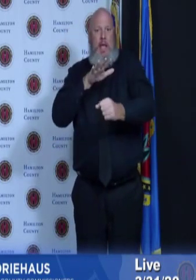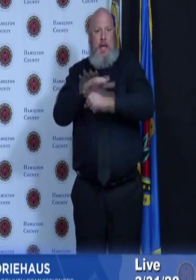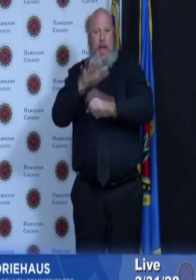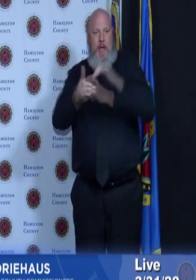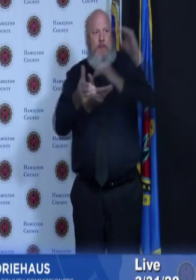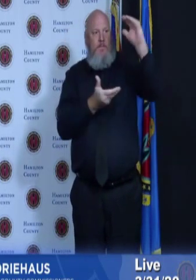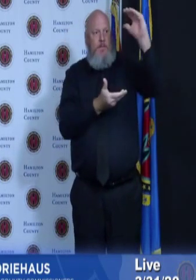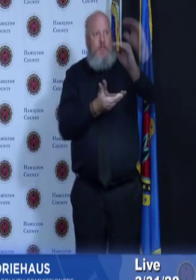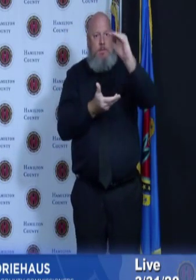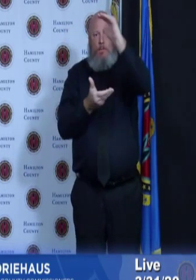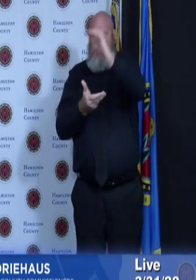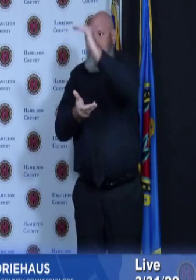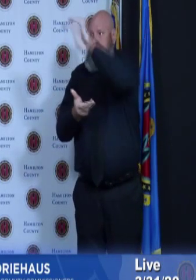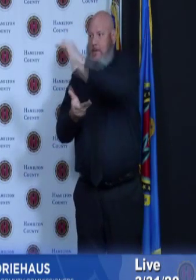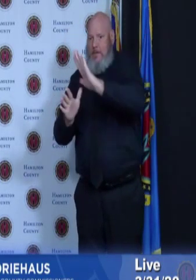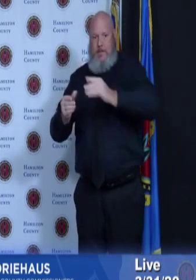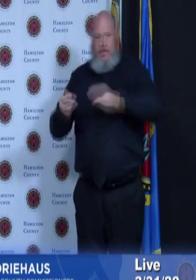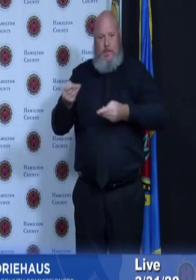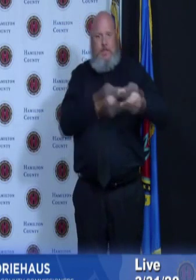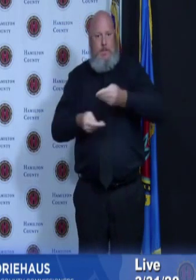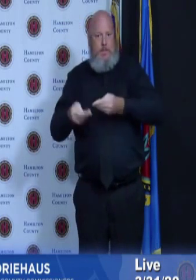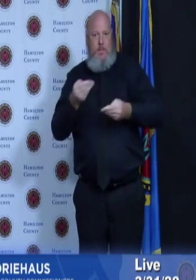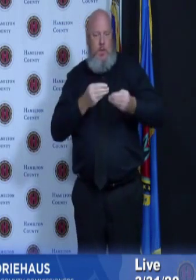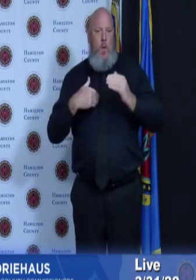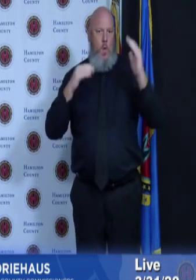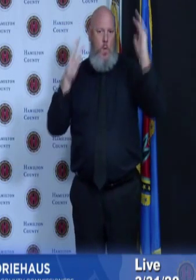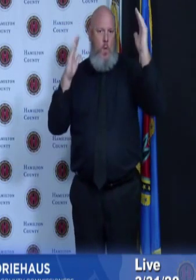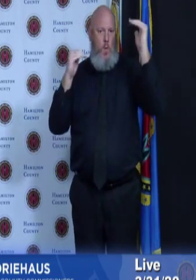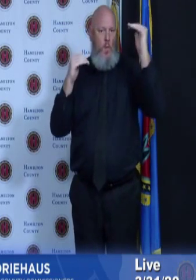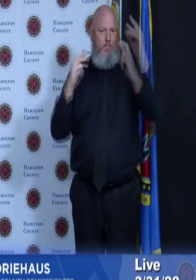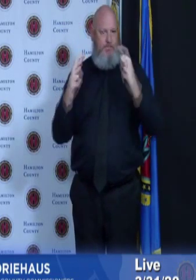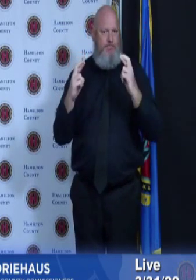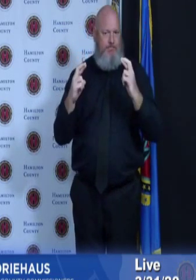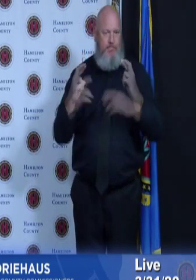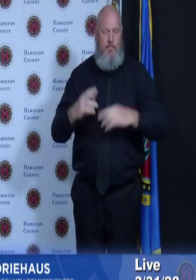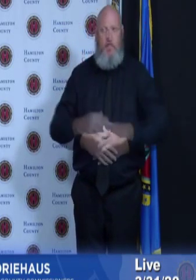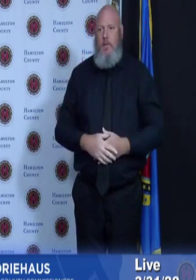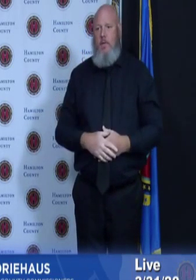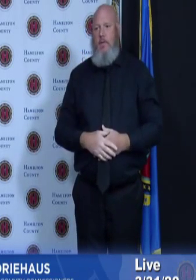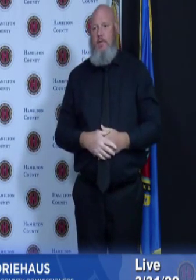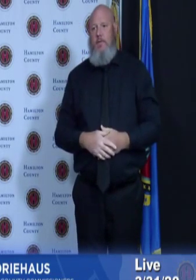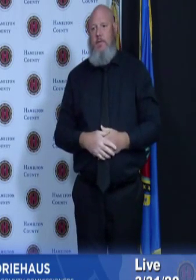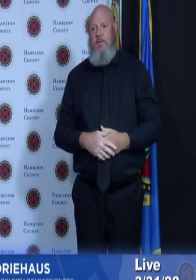we are going to have Jeff Aluotto here tomorrow to dig in a little bit on the